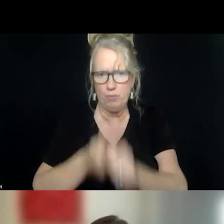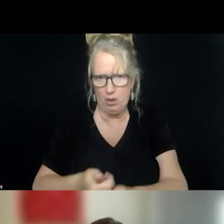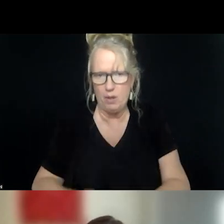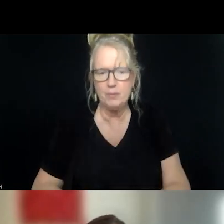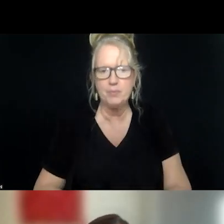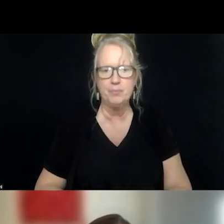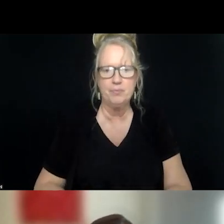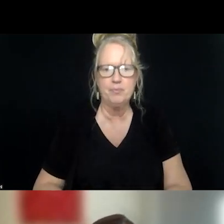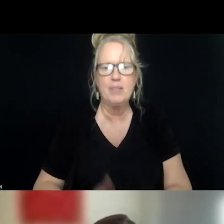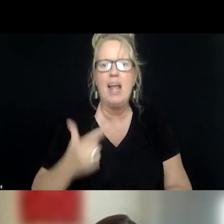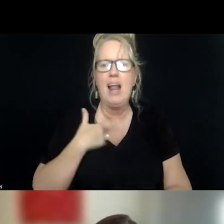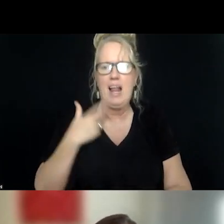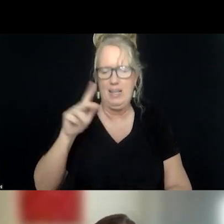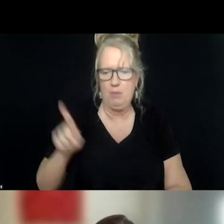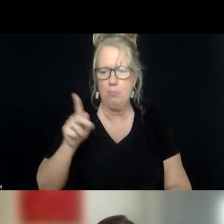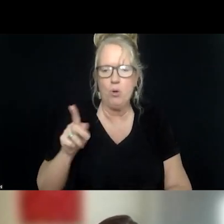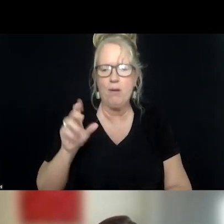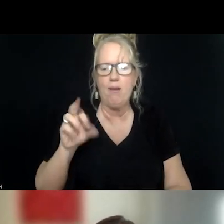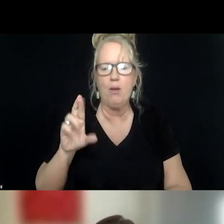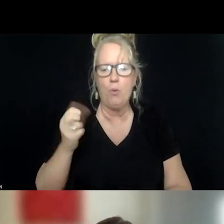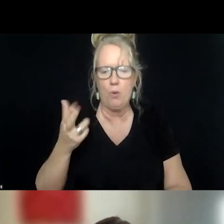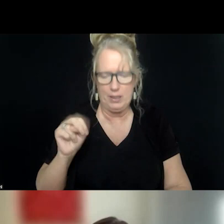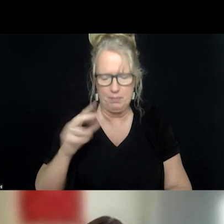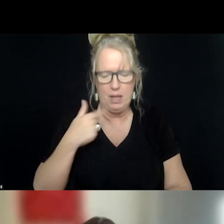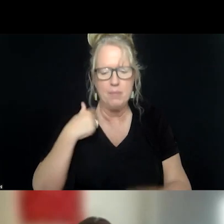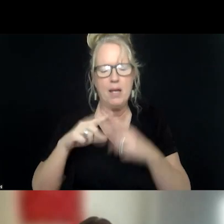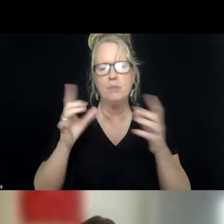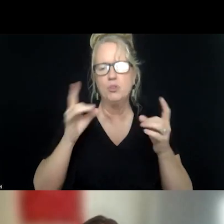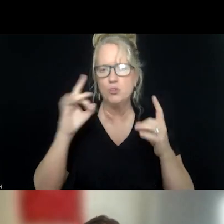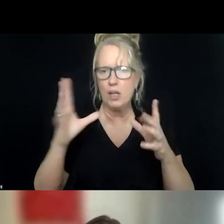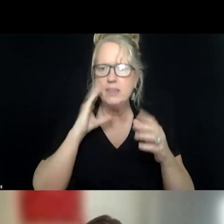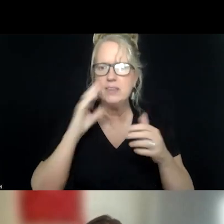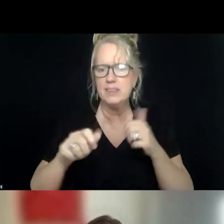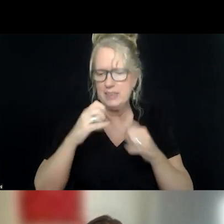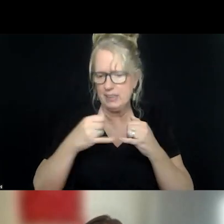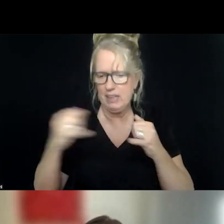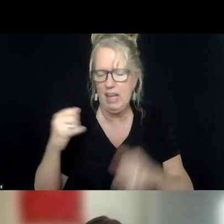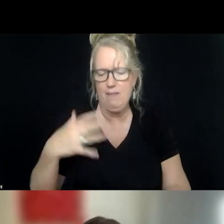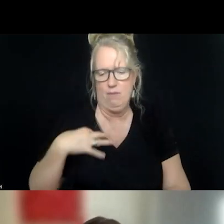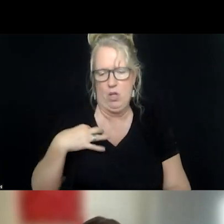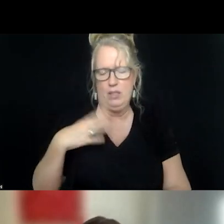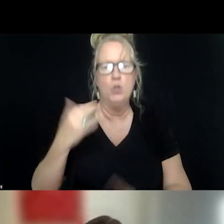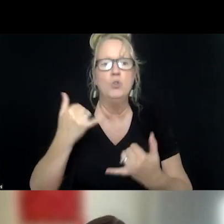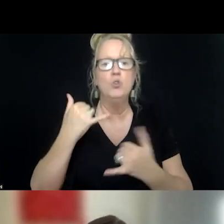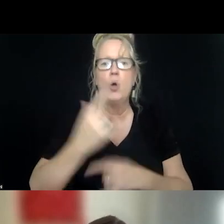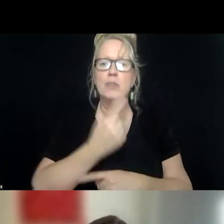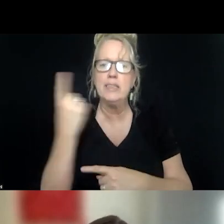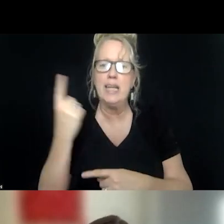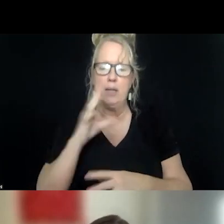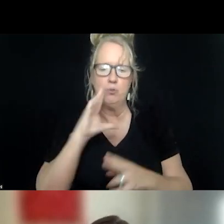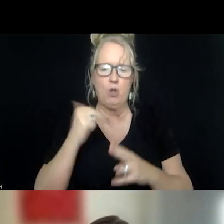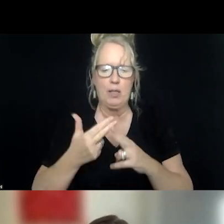I LIVE IN PORTLAND OREGON AND I AM A CRISIS LINE VOLUNTEER.